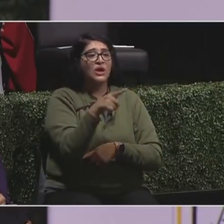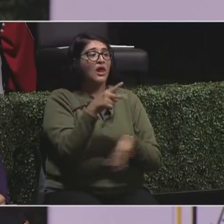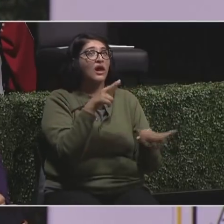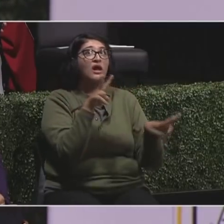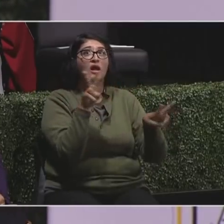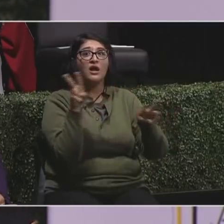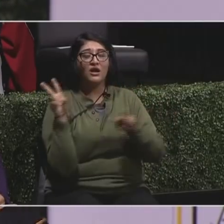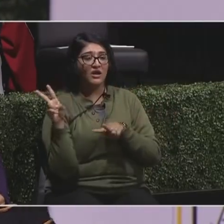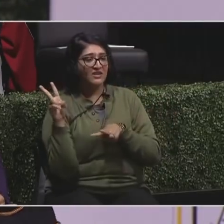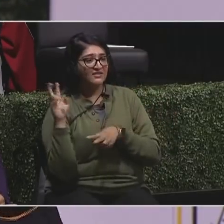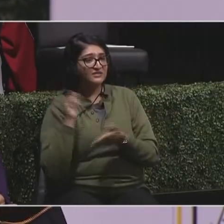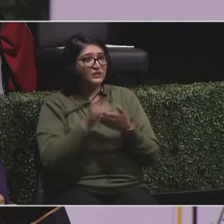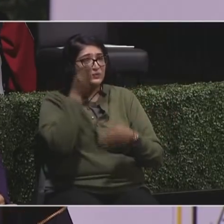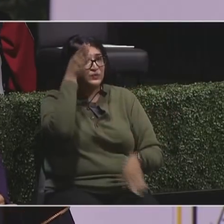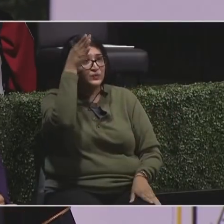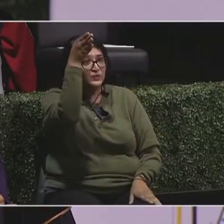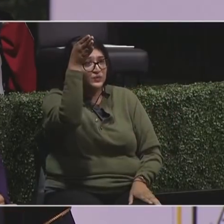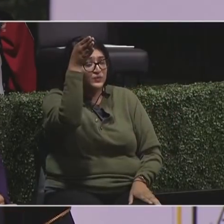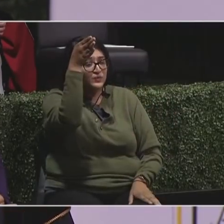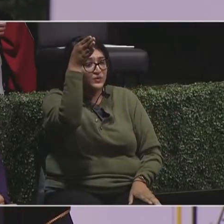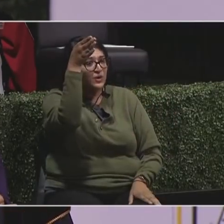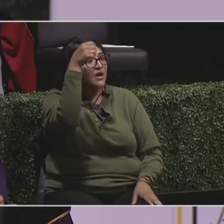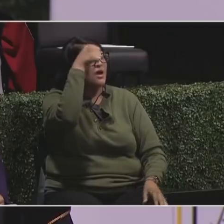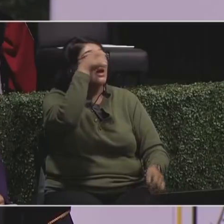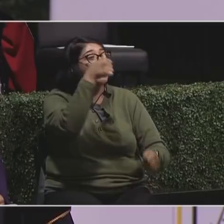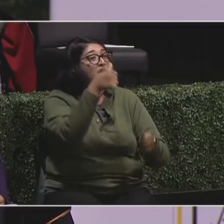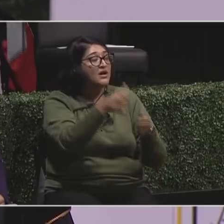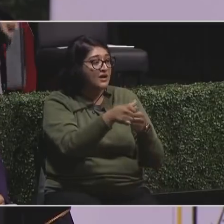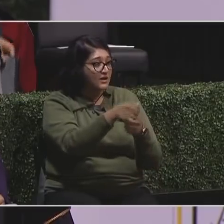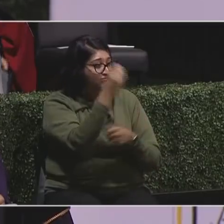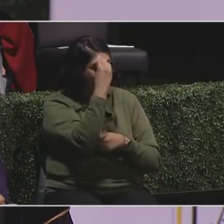STANDING ON. OTHER MOUNTAIN PEAKS, MANY OF THEM HIGHER THAN THE ONE YOU'RE